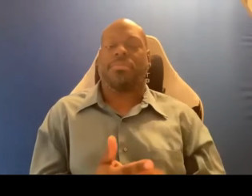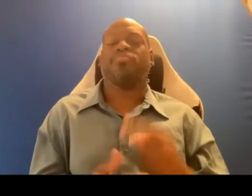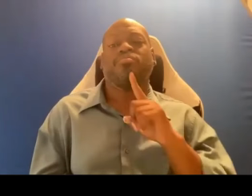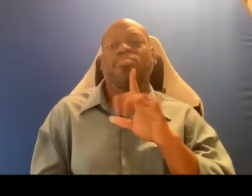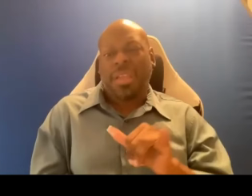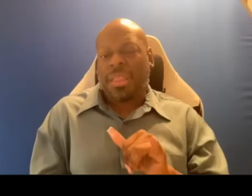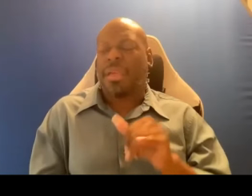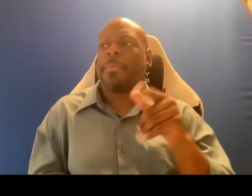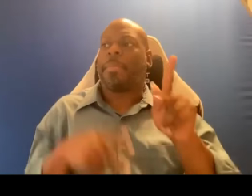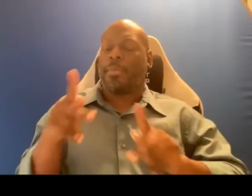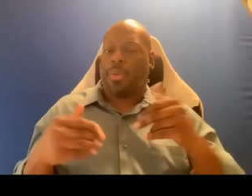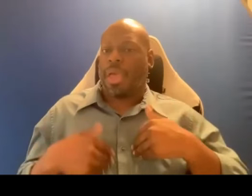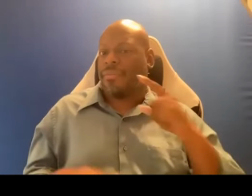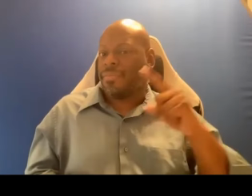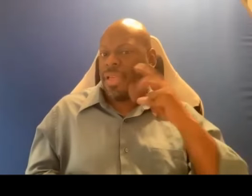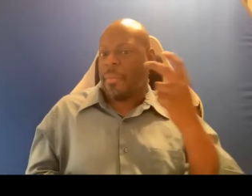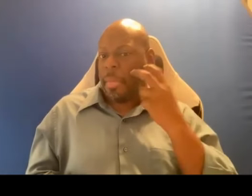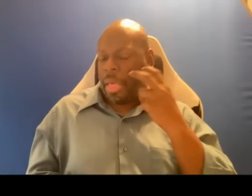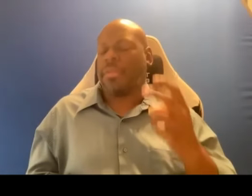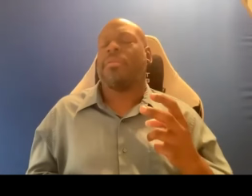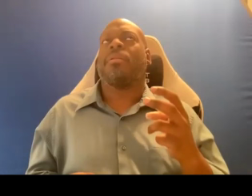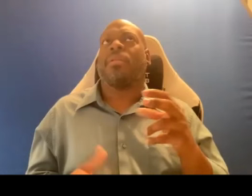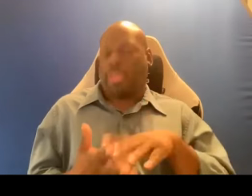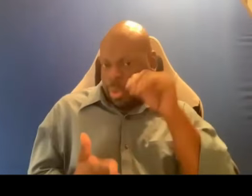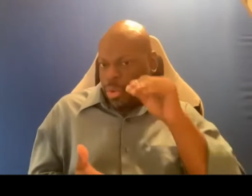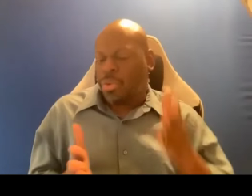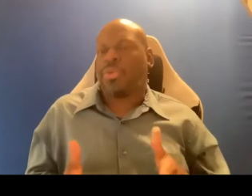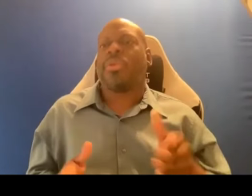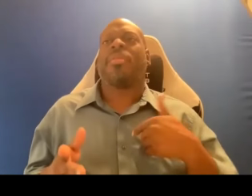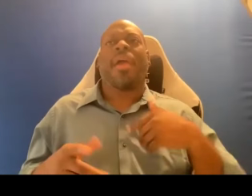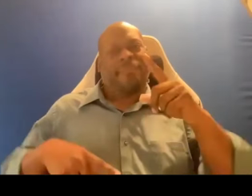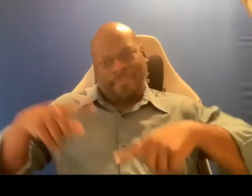and hearing loss combinations with varying specialized instructional and support needs.